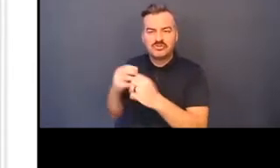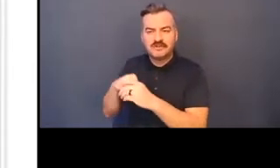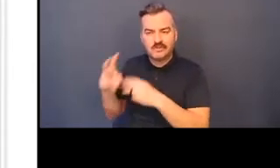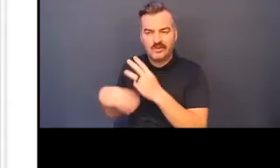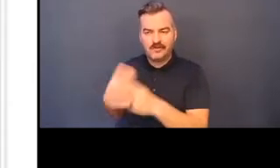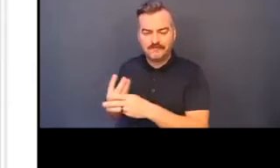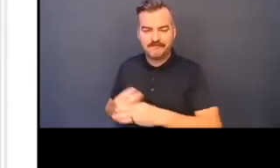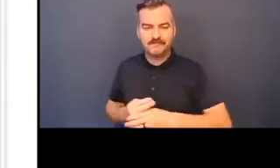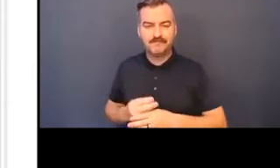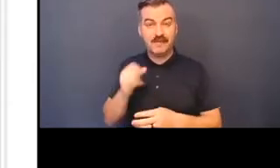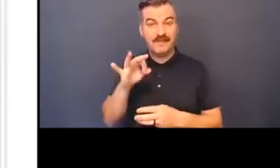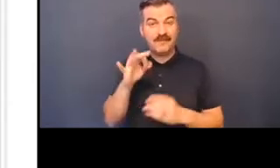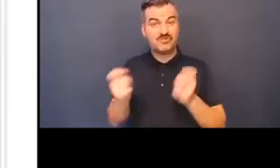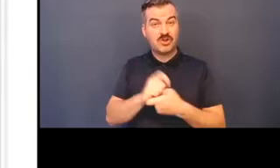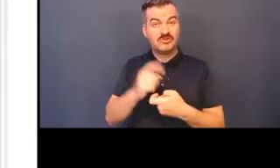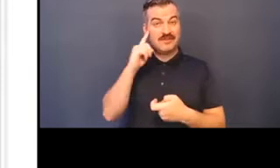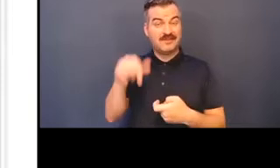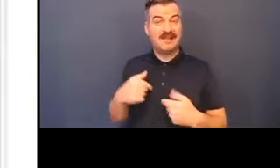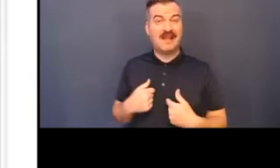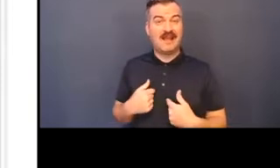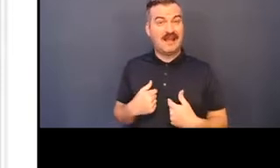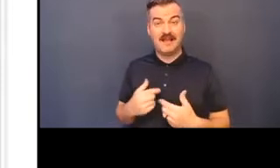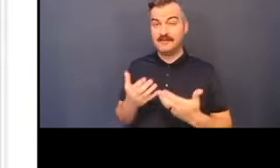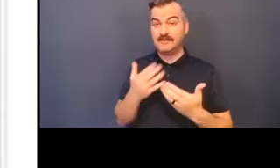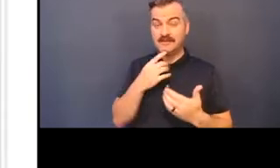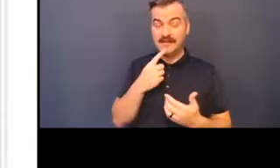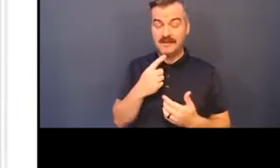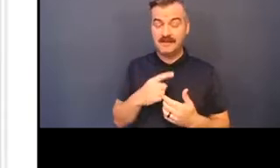reframed in this way, I argue that an emergency threat only becomes apparent when it threatens